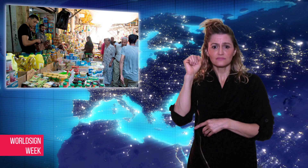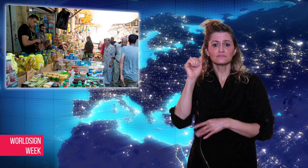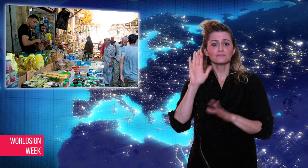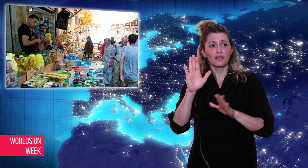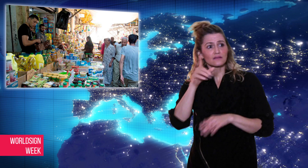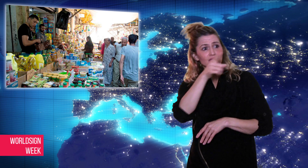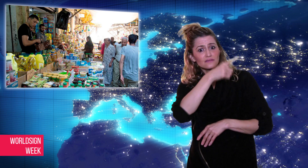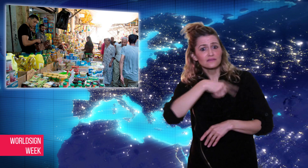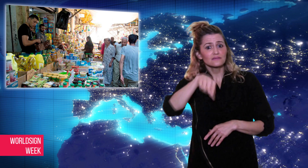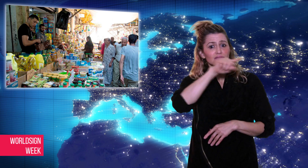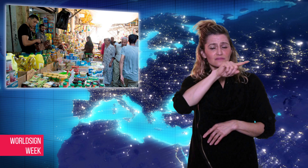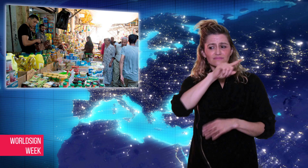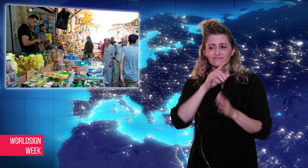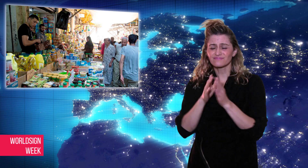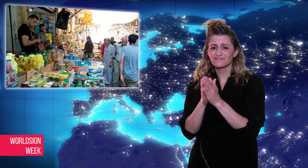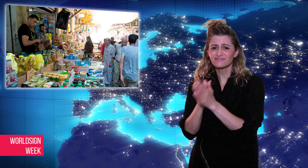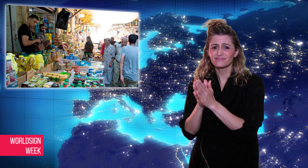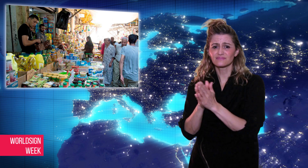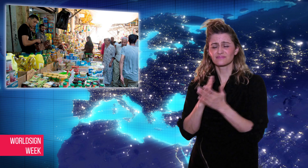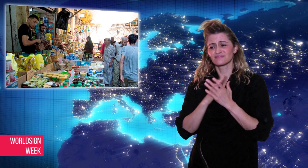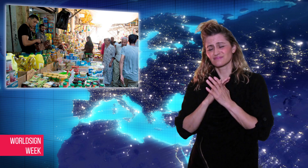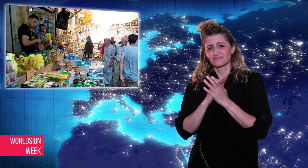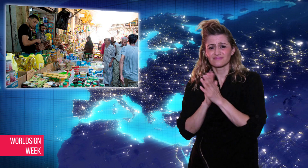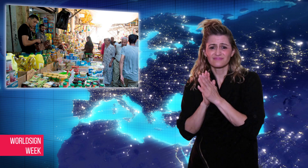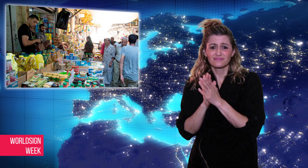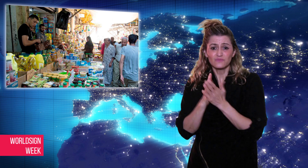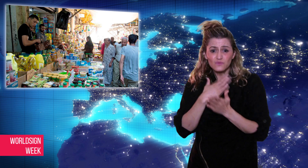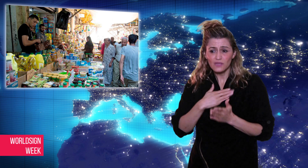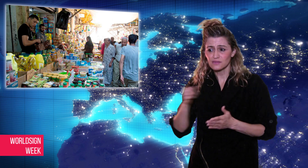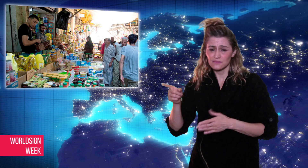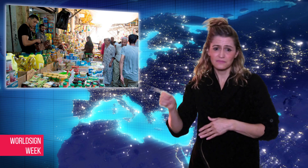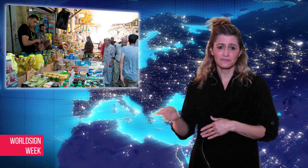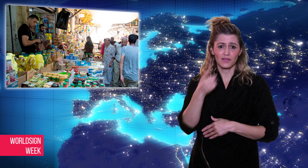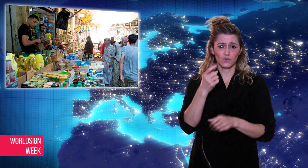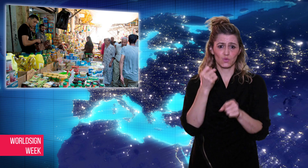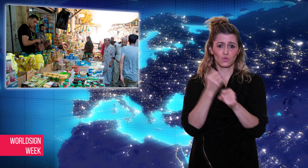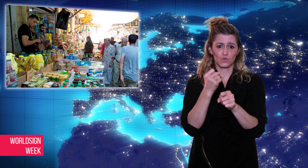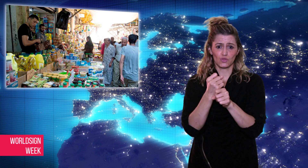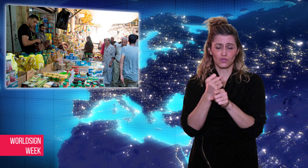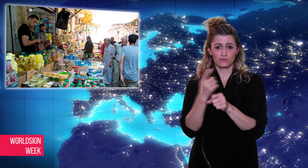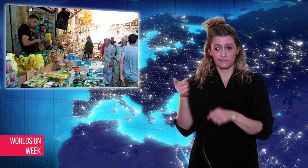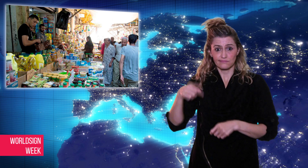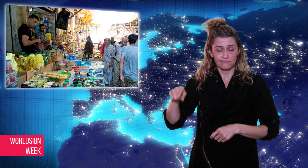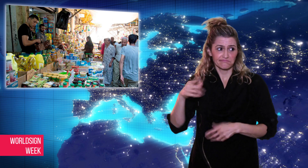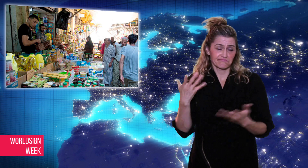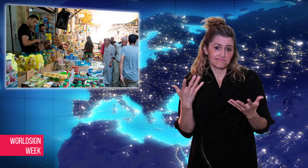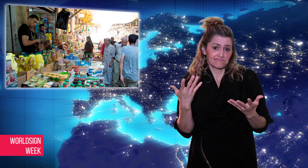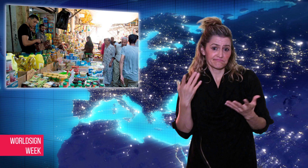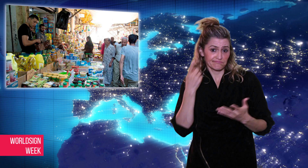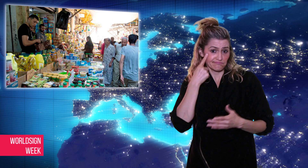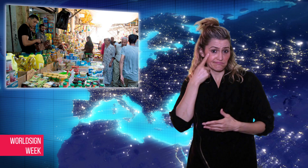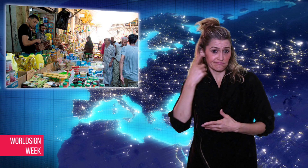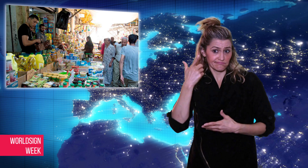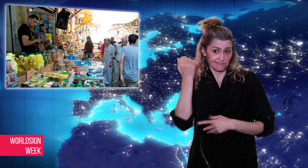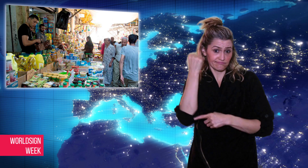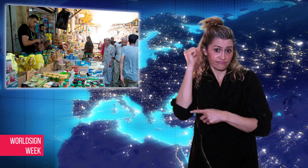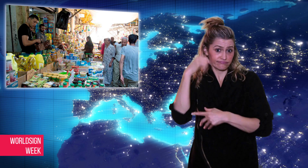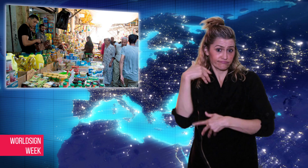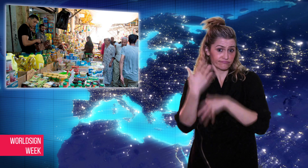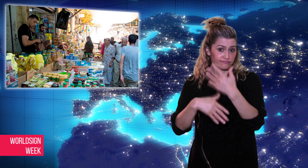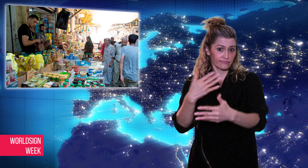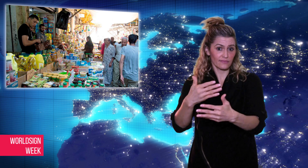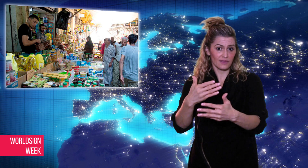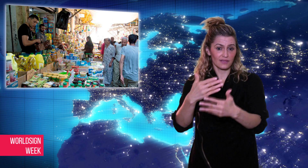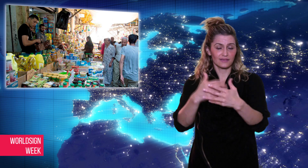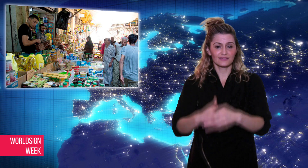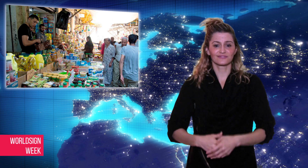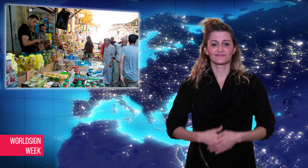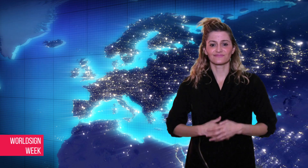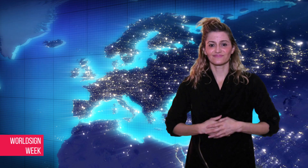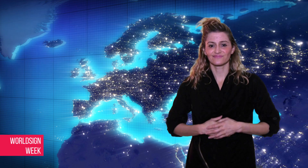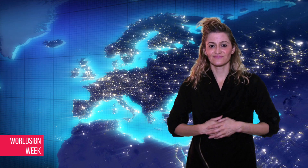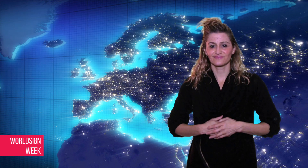to work with no end to protests in sight yet.